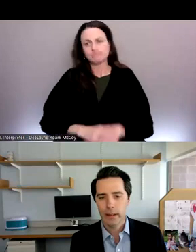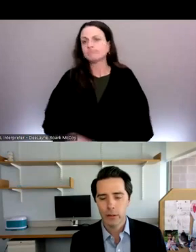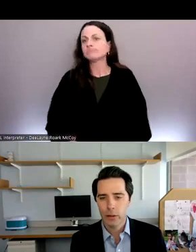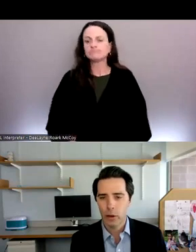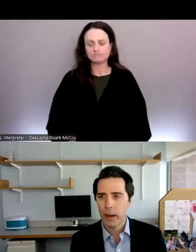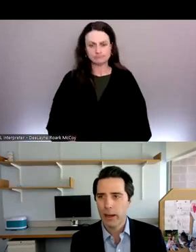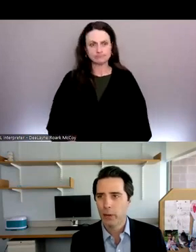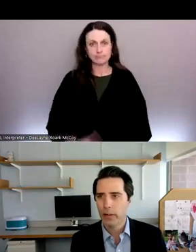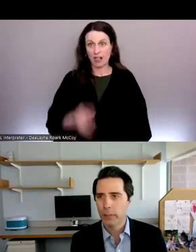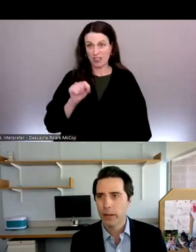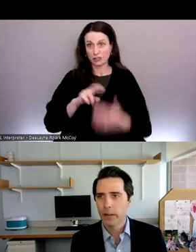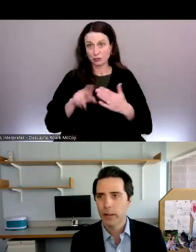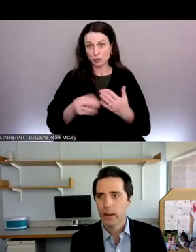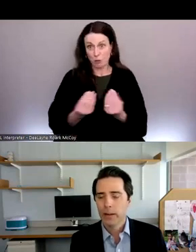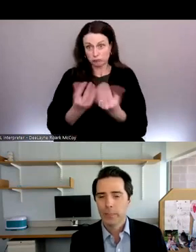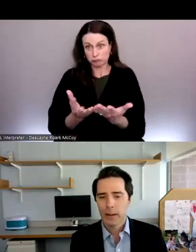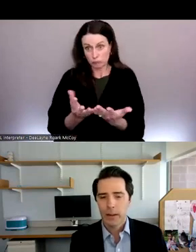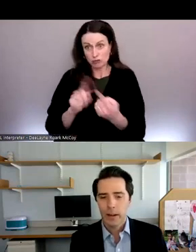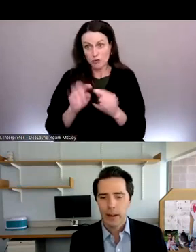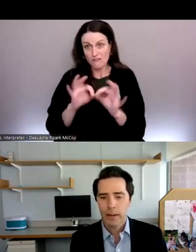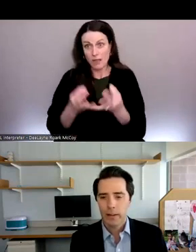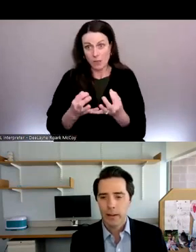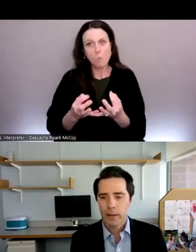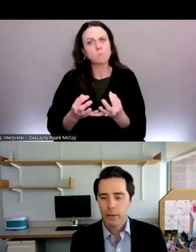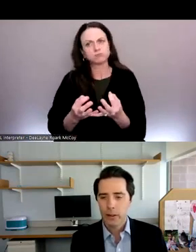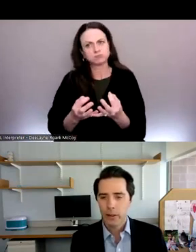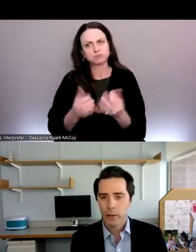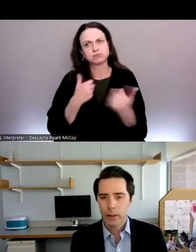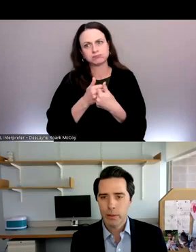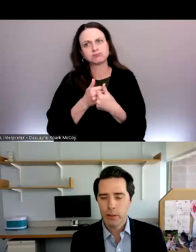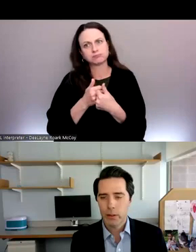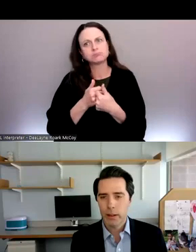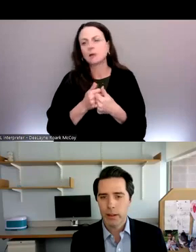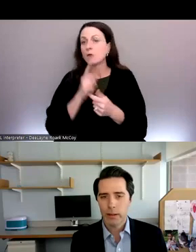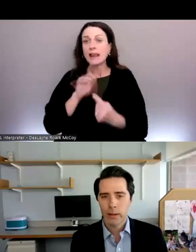this result back to a family